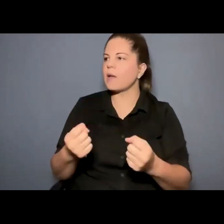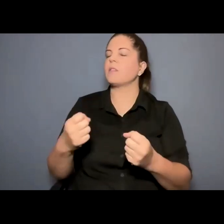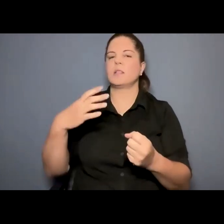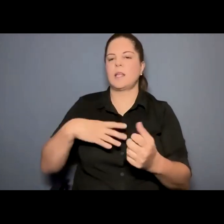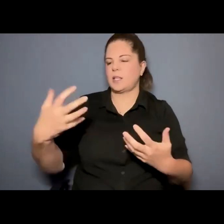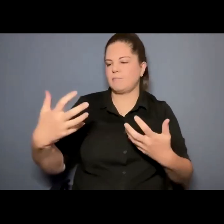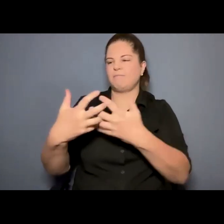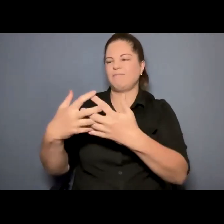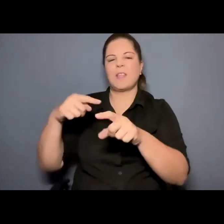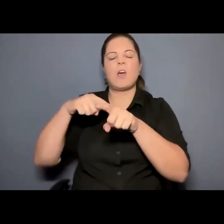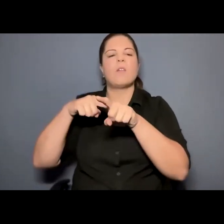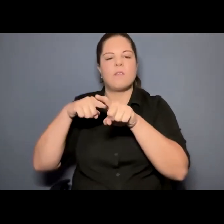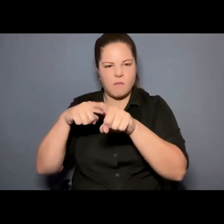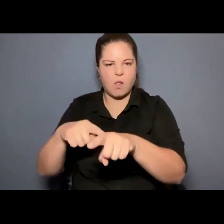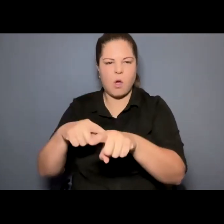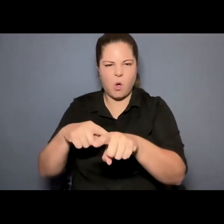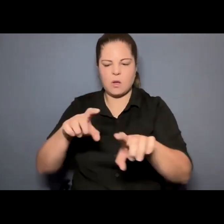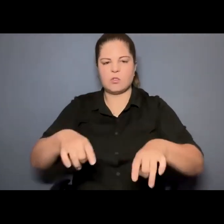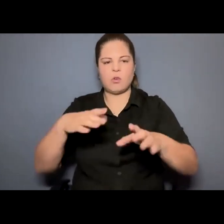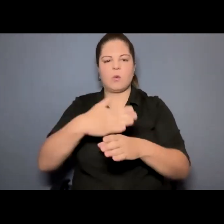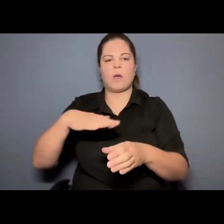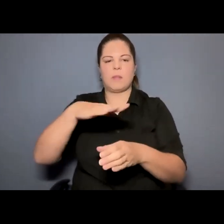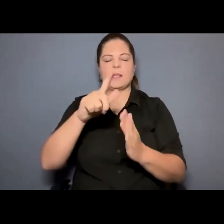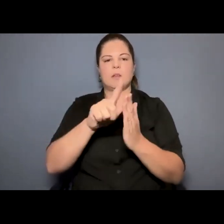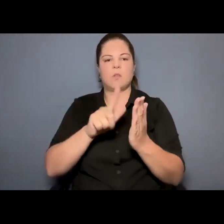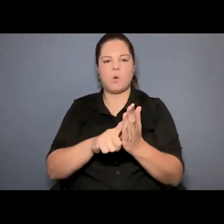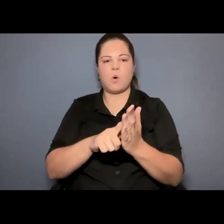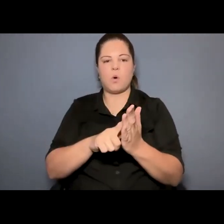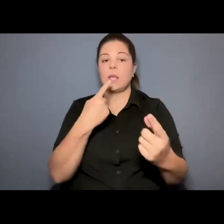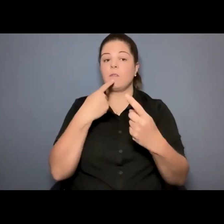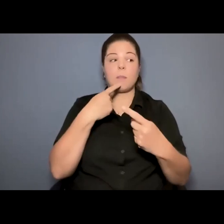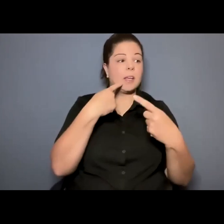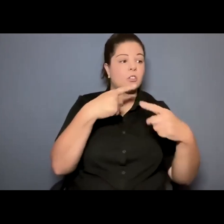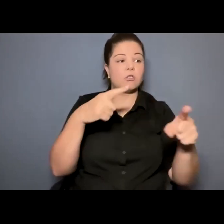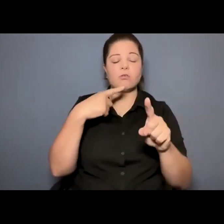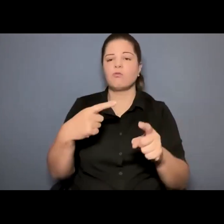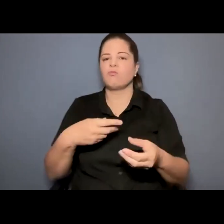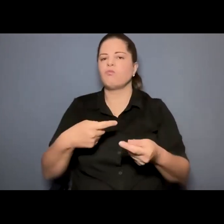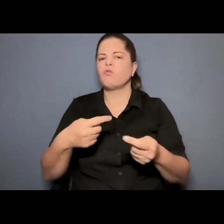workplace laws by providing information, resources and support on issues of pay,